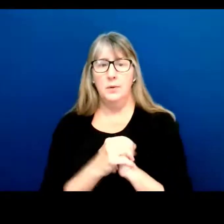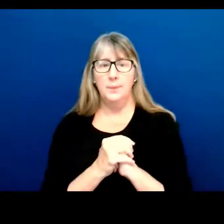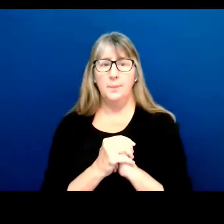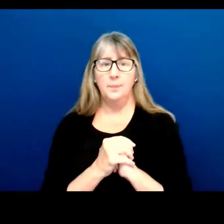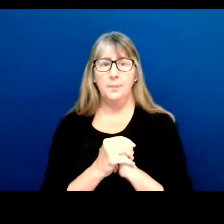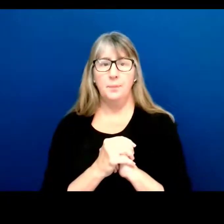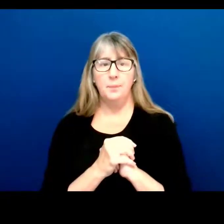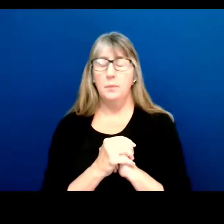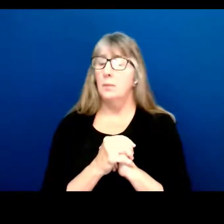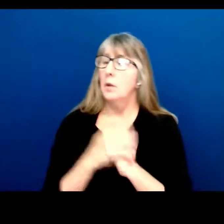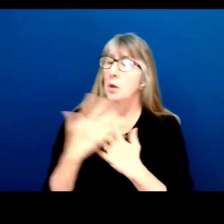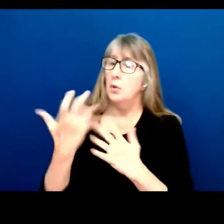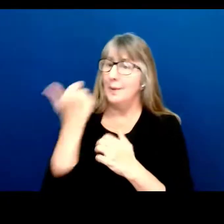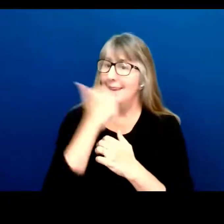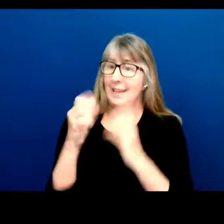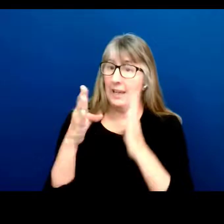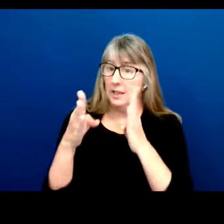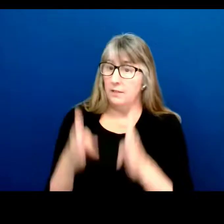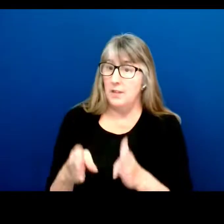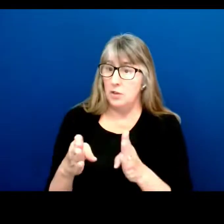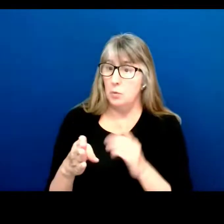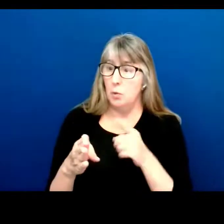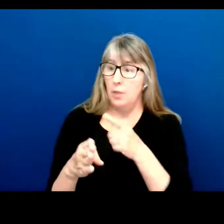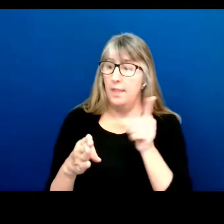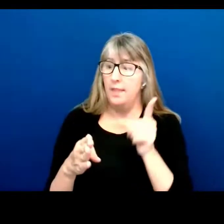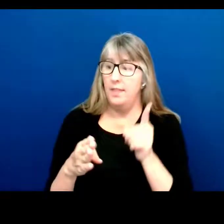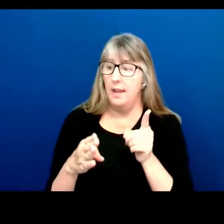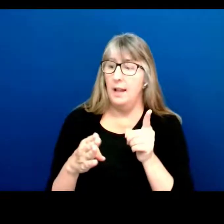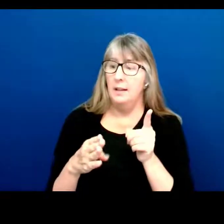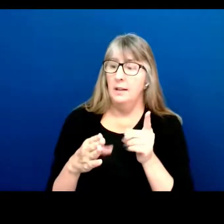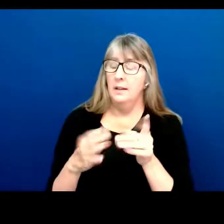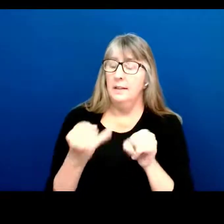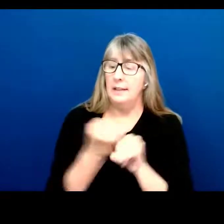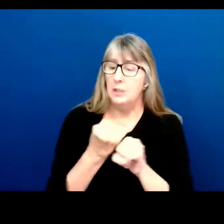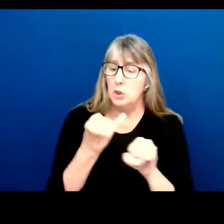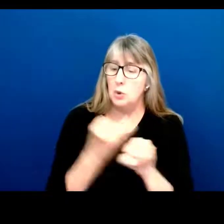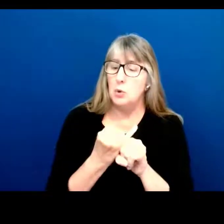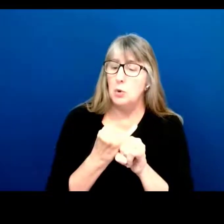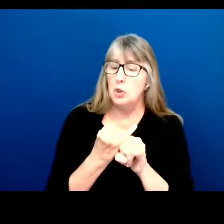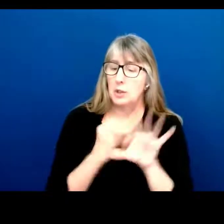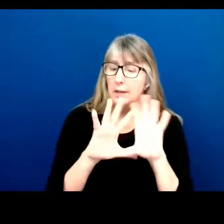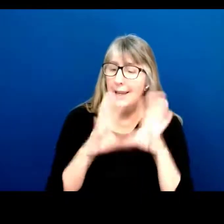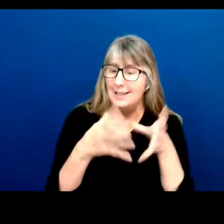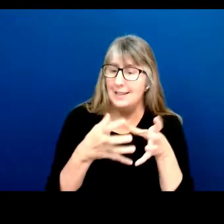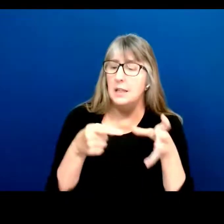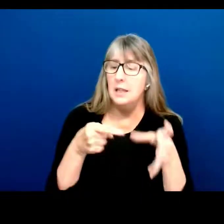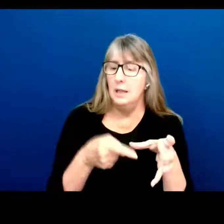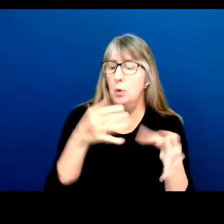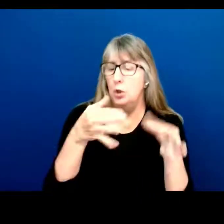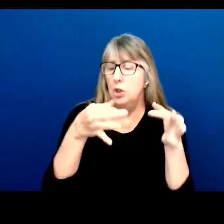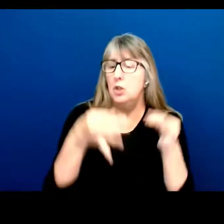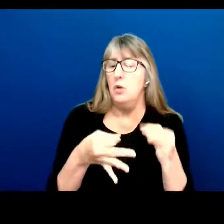Diane Dean: So, it's any individual that the Institution, the entity would determine as senior/key personnel